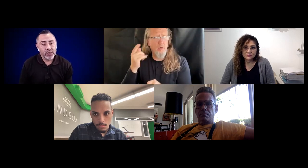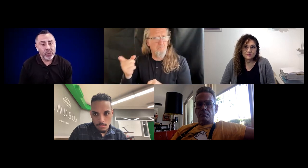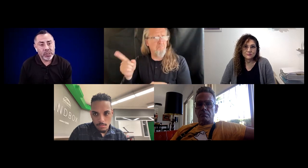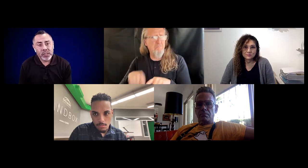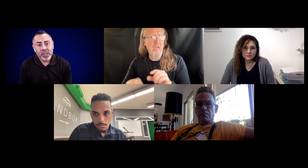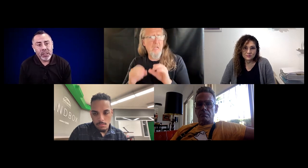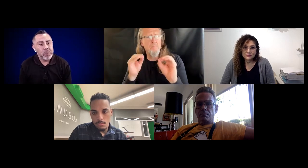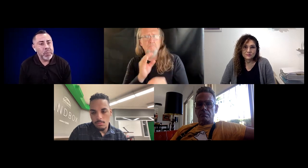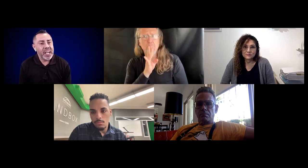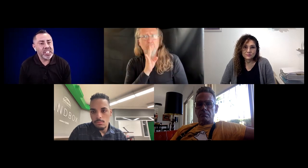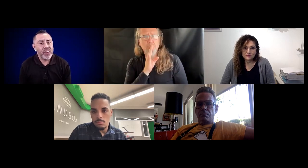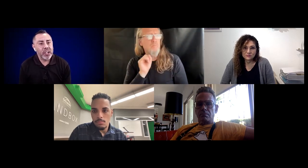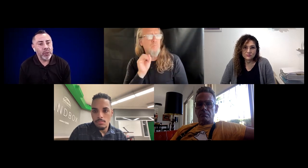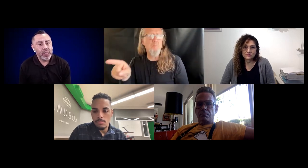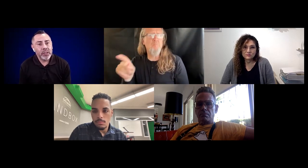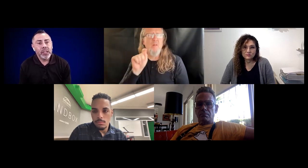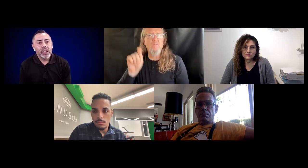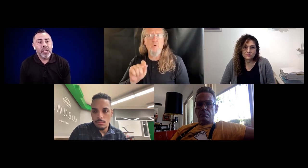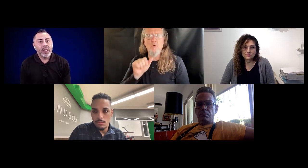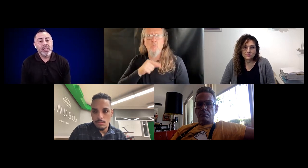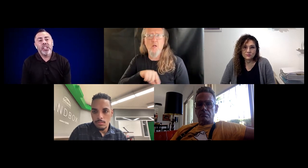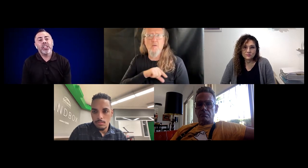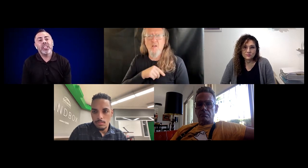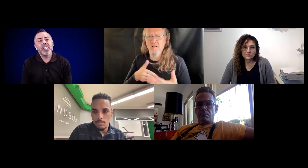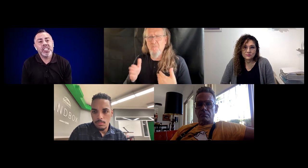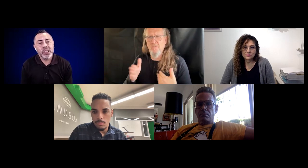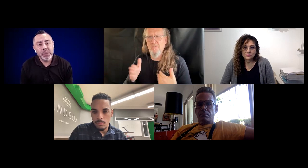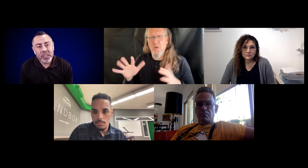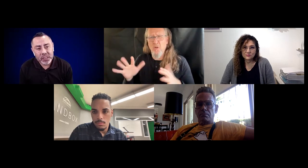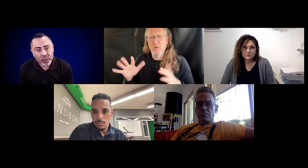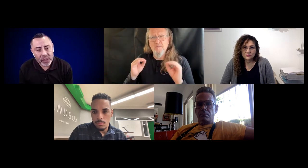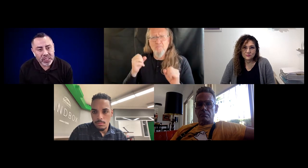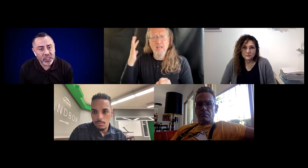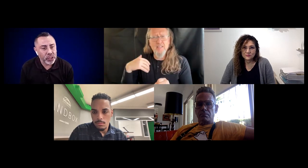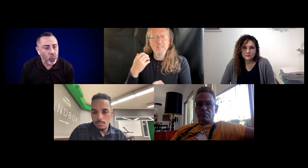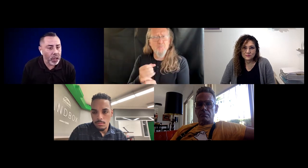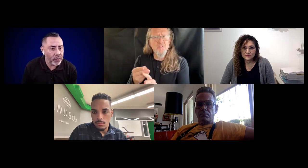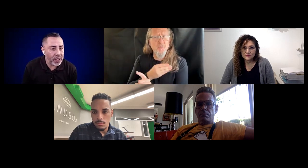There was a mass firing since they couldn't teach to speak, they were considered them qualified.